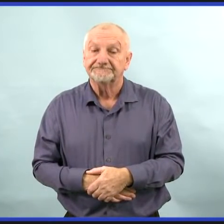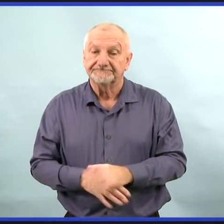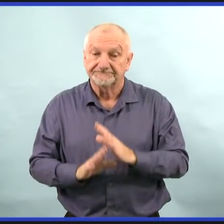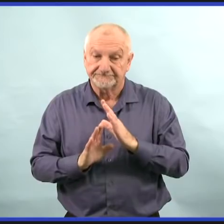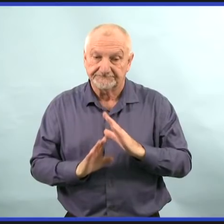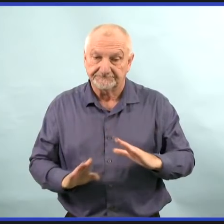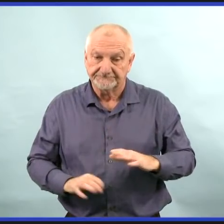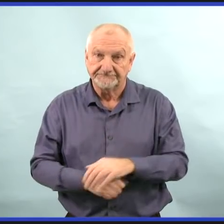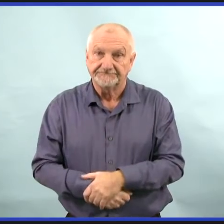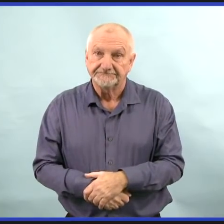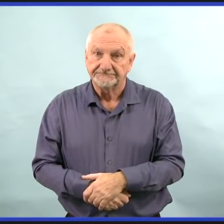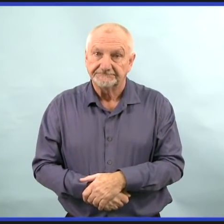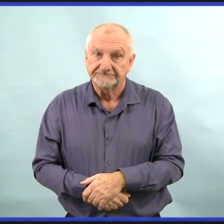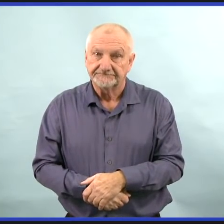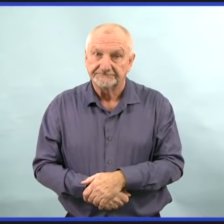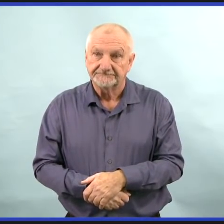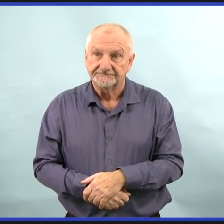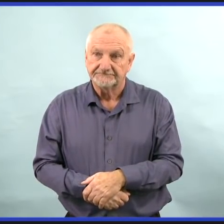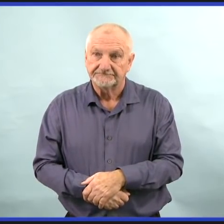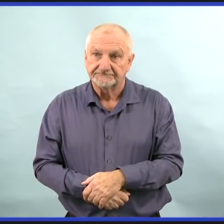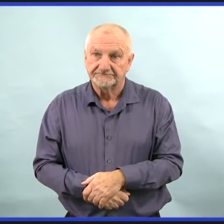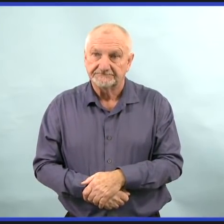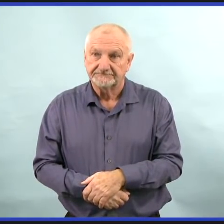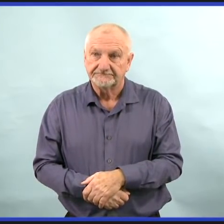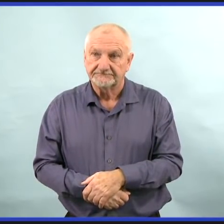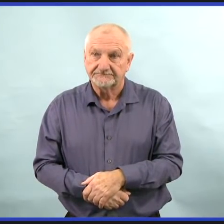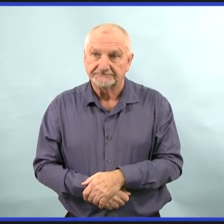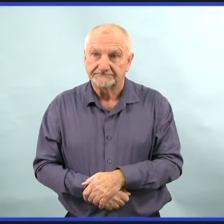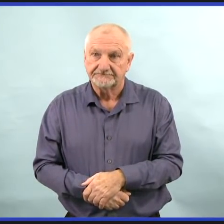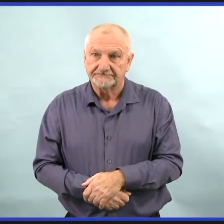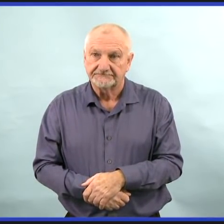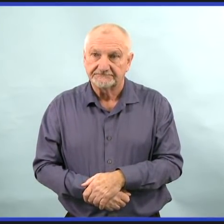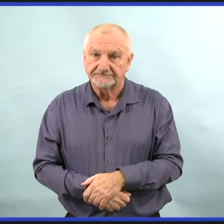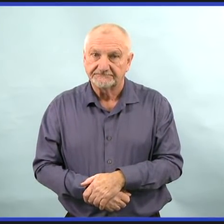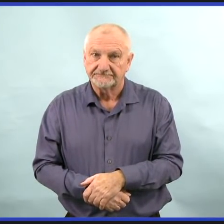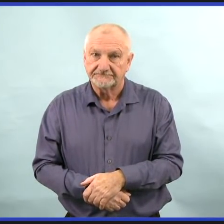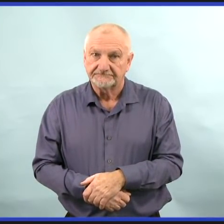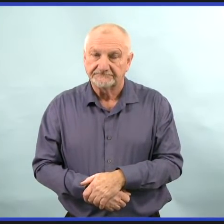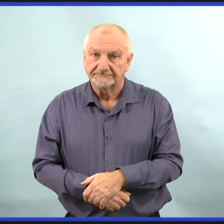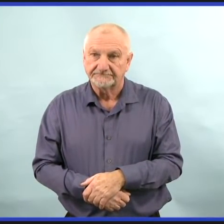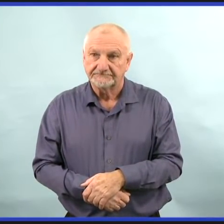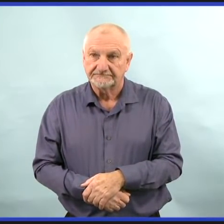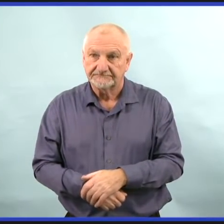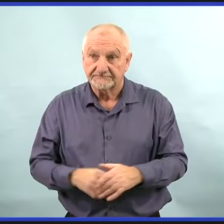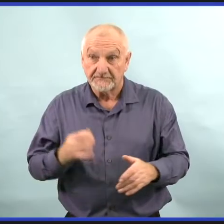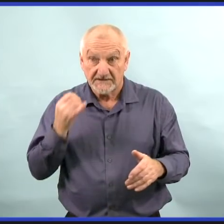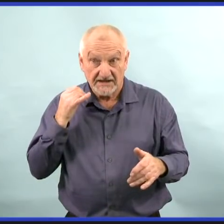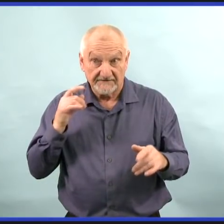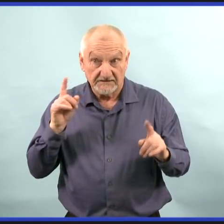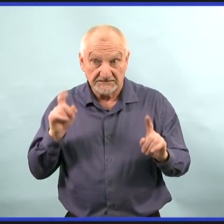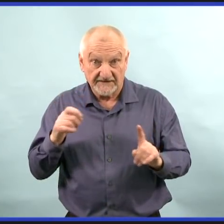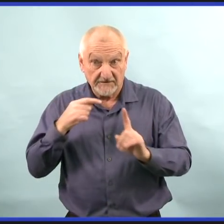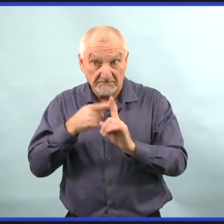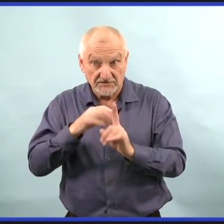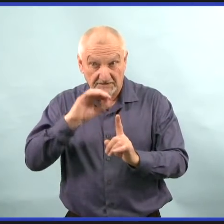at what point do you think the health orders aren't going to work in those regions if we keep seeing those test positivity rates going up we keep seeing vaccine rates